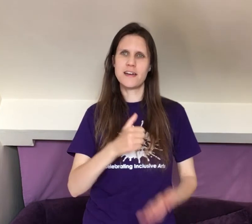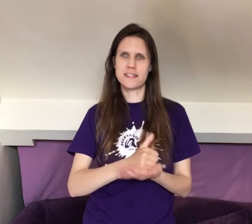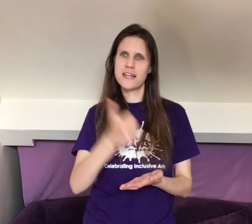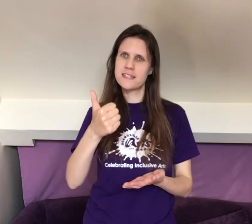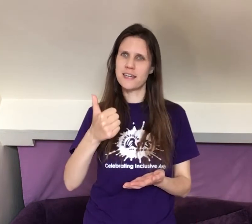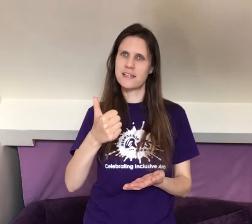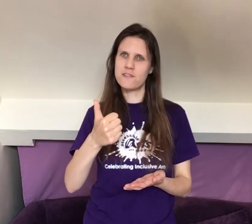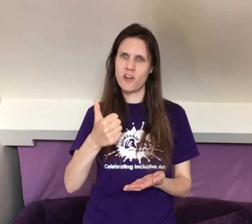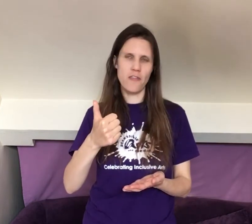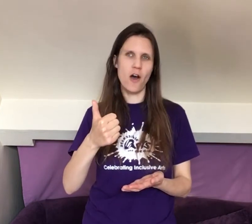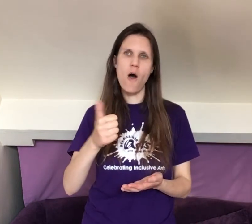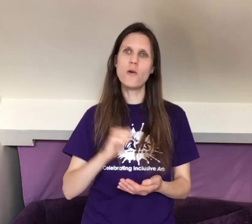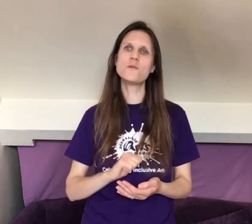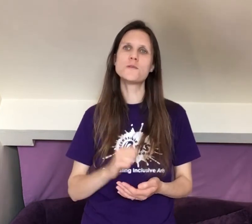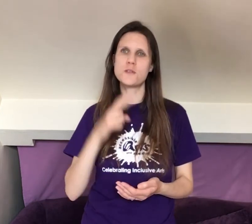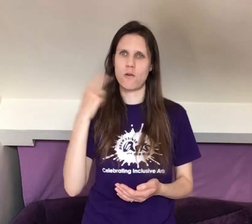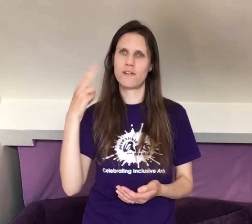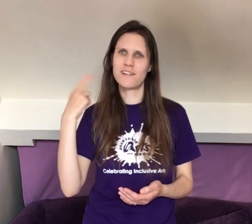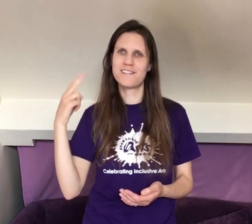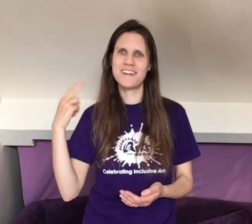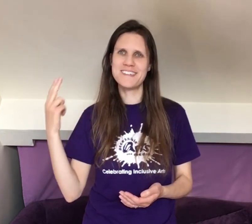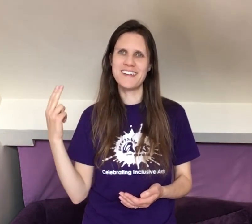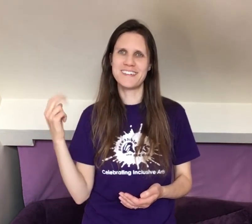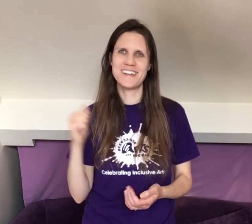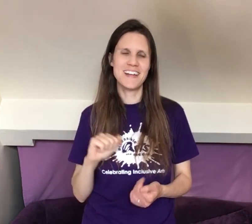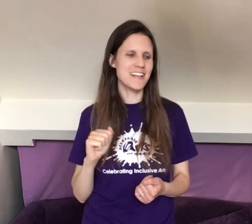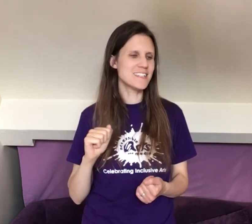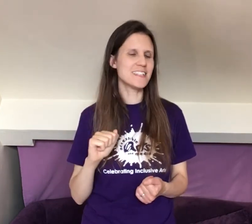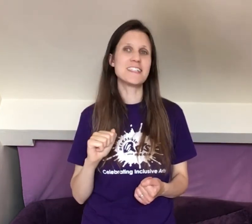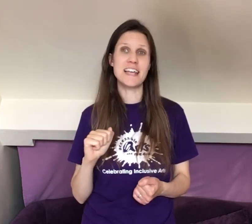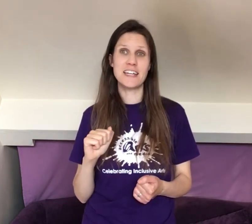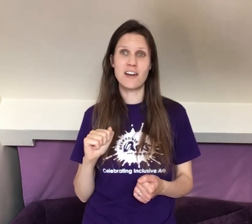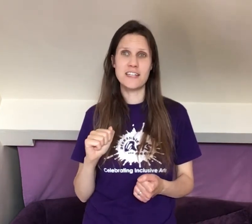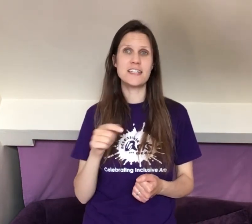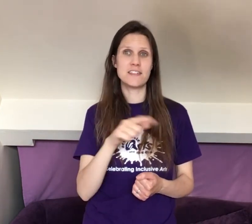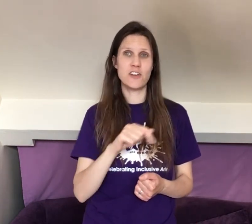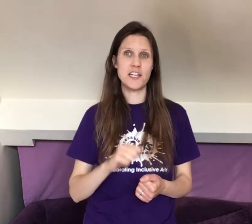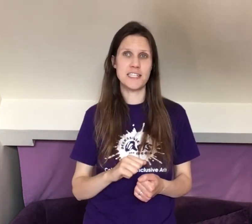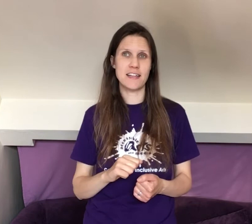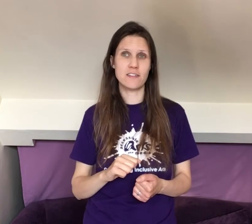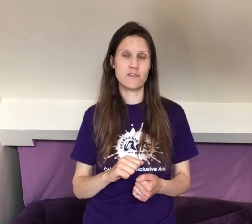Fantastic! You’ve learnt the whole song! Well done! Let’s sing the second… let’s sing the verse again,